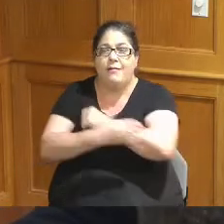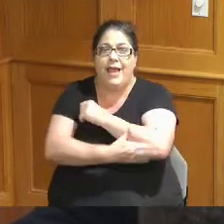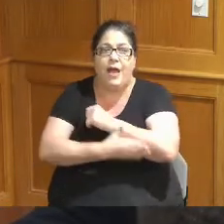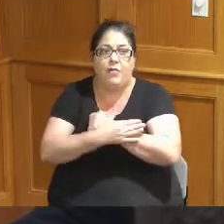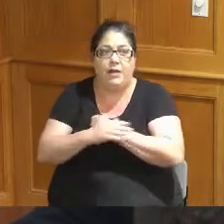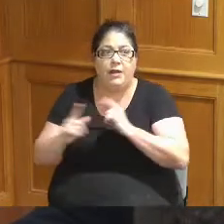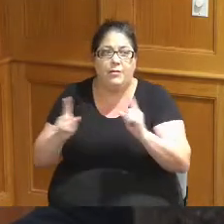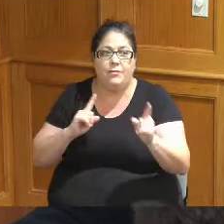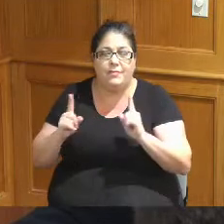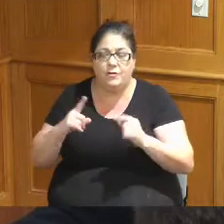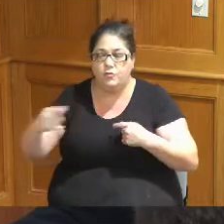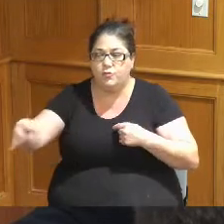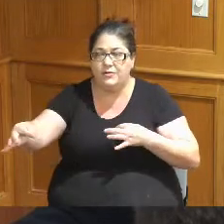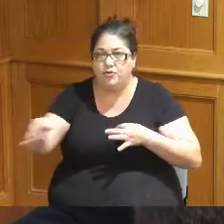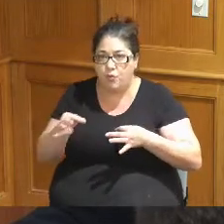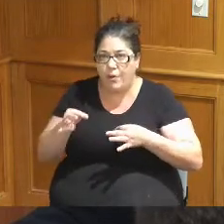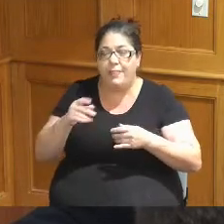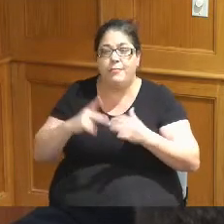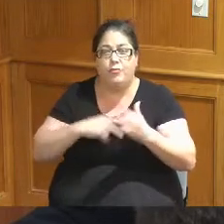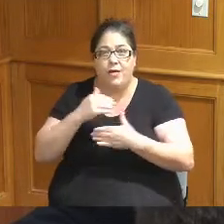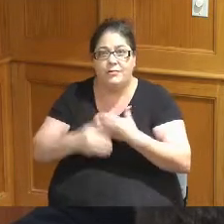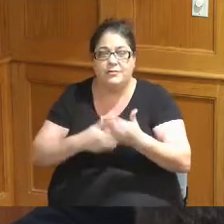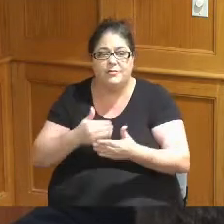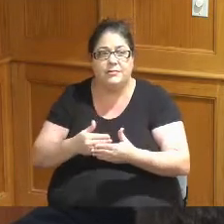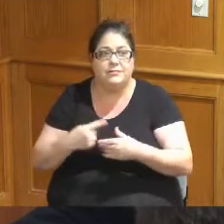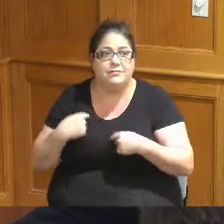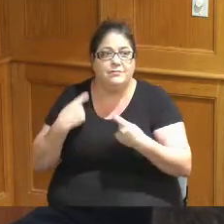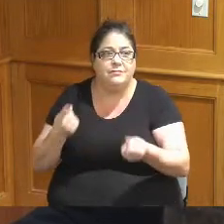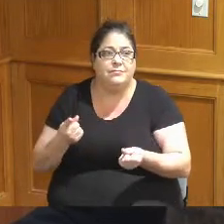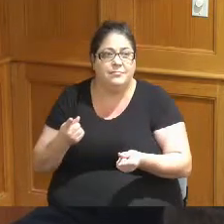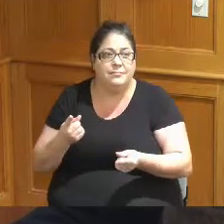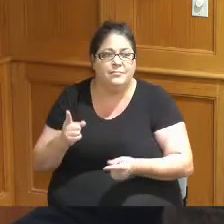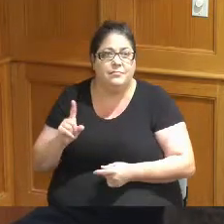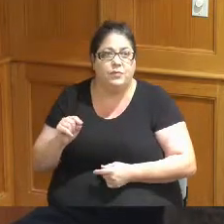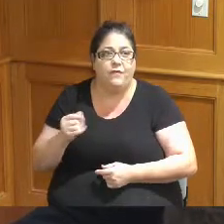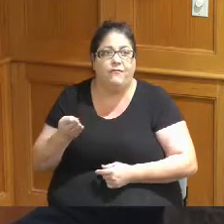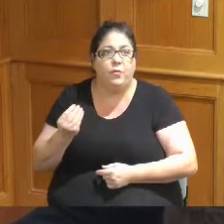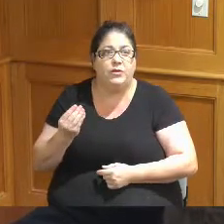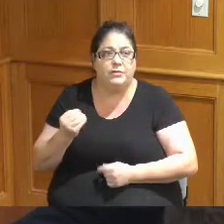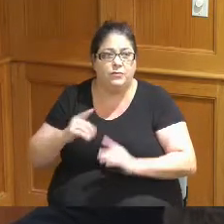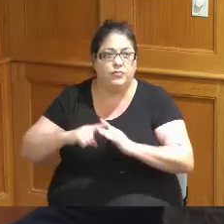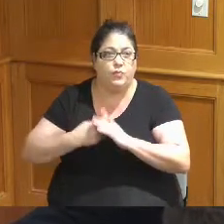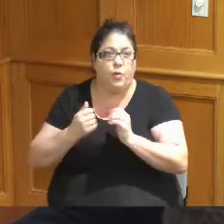assuring of a process this has only been around since approximately 2014. so I think right now